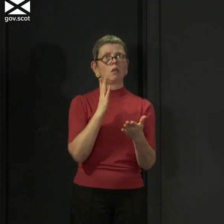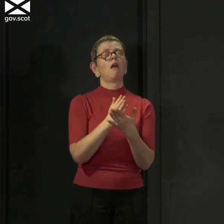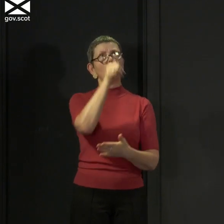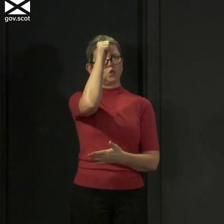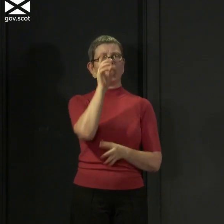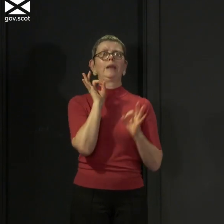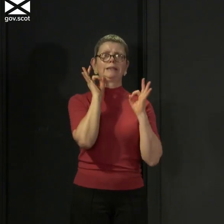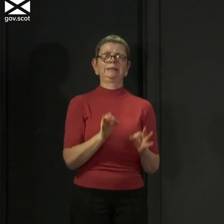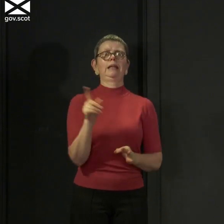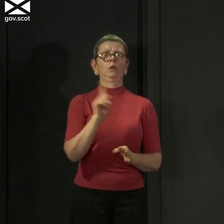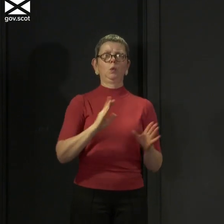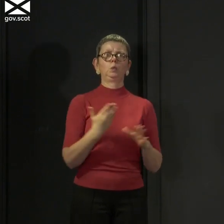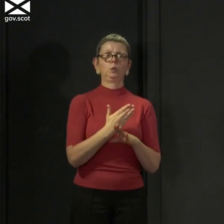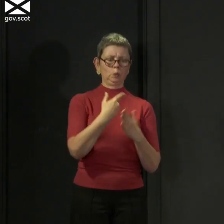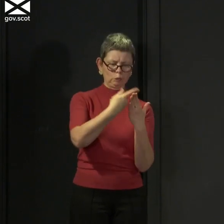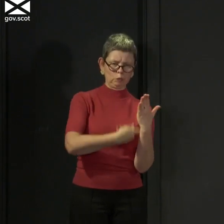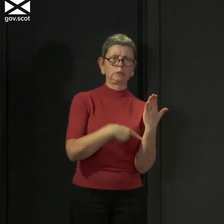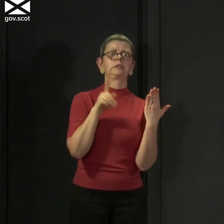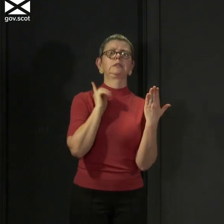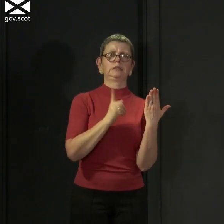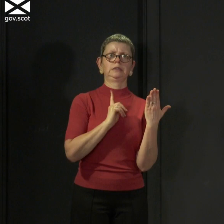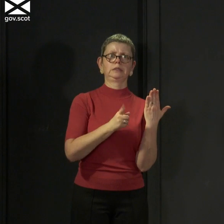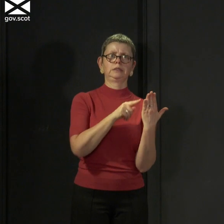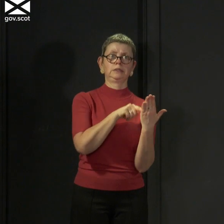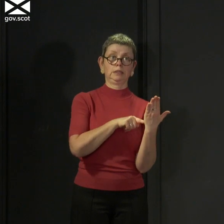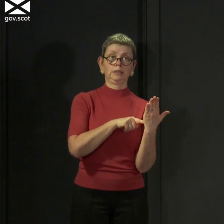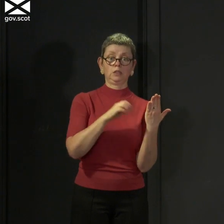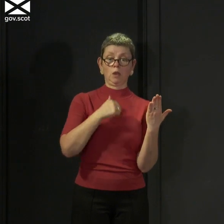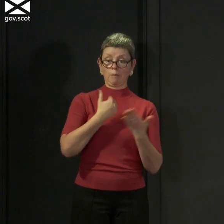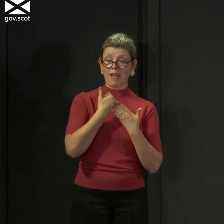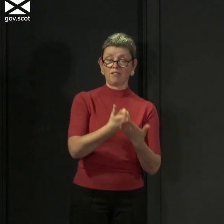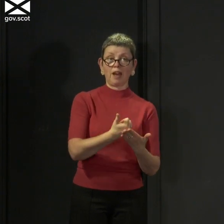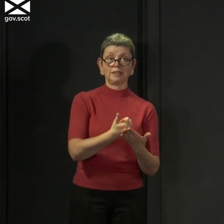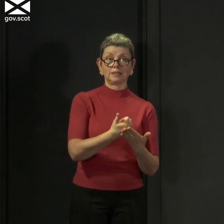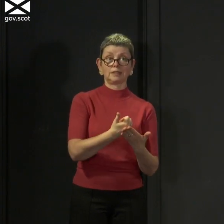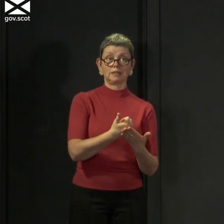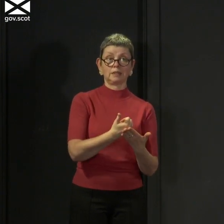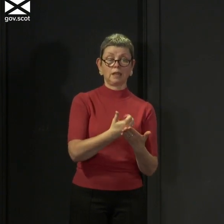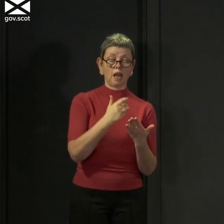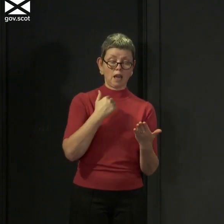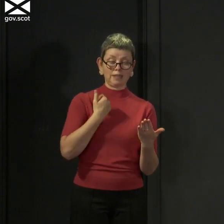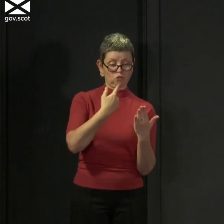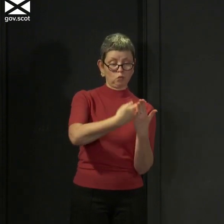everything I'm advising people to do or not to do is only driven by the desire to protect